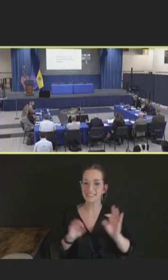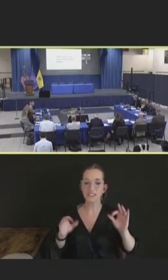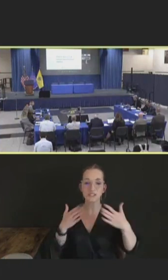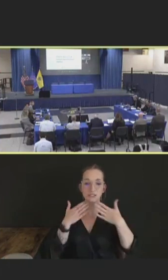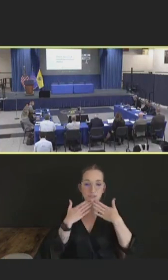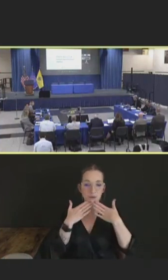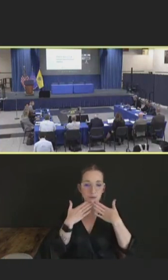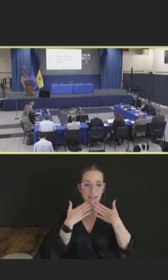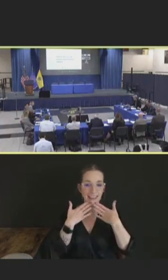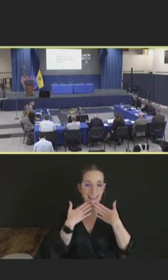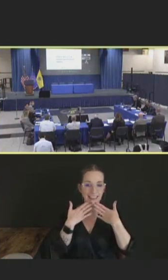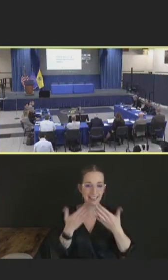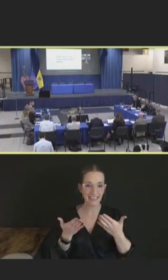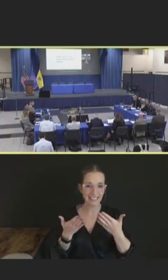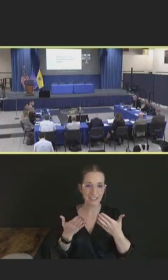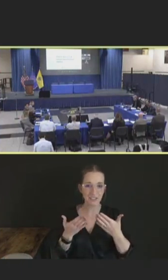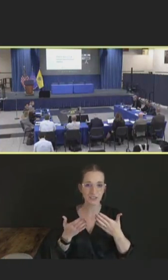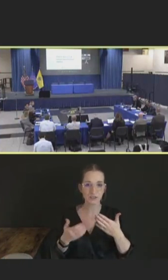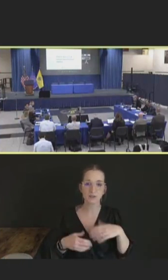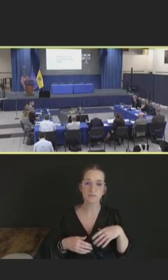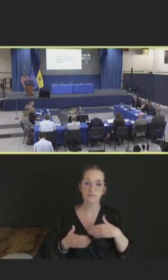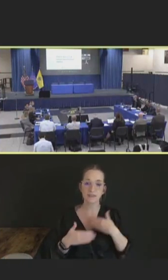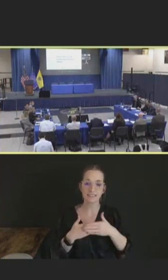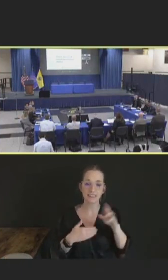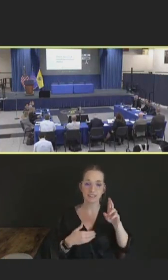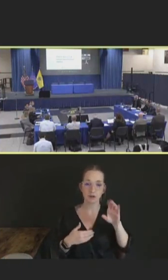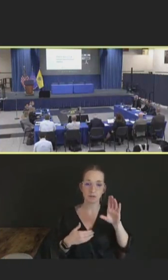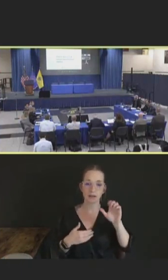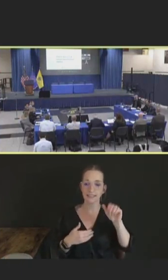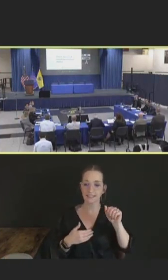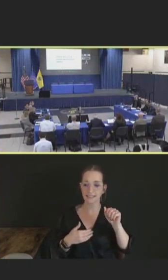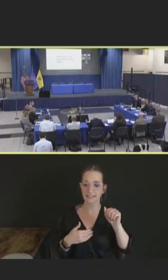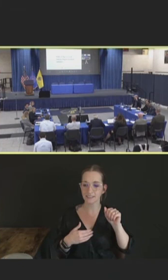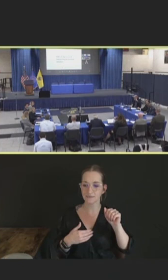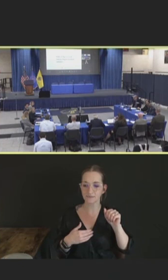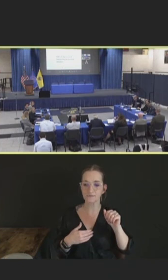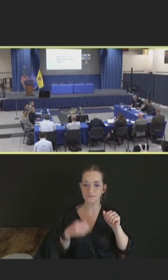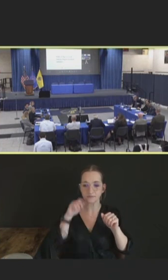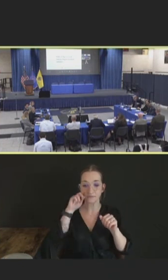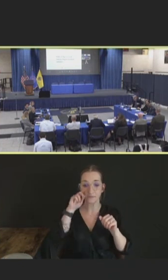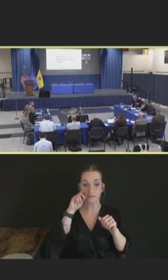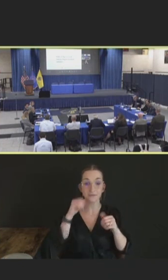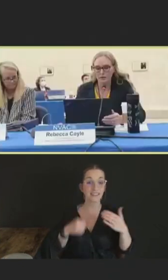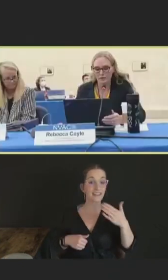Rebecca Coyle: Thank you and good afternoon. I'm Rebecca Coyle. I'm with